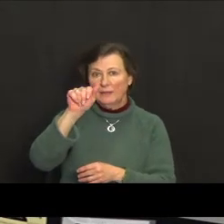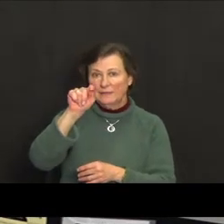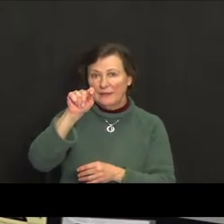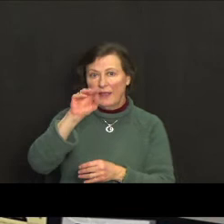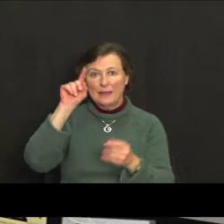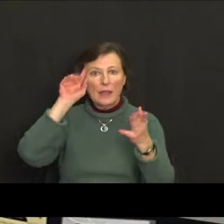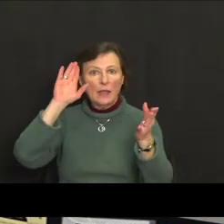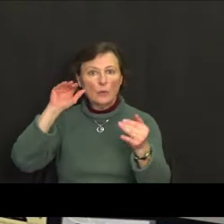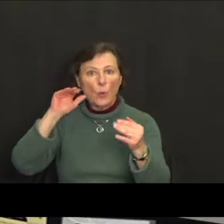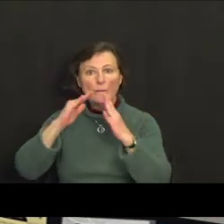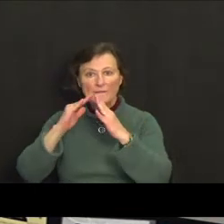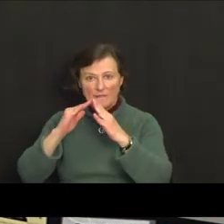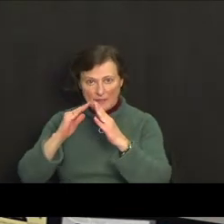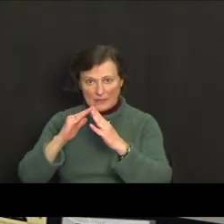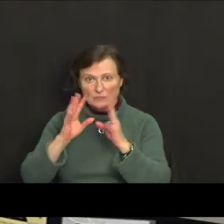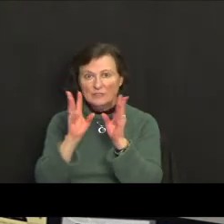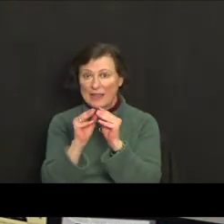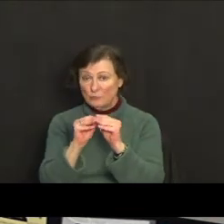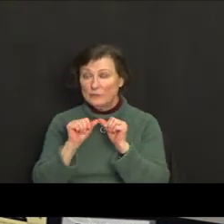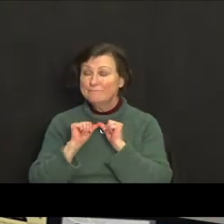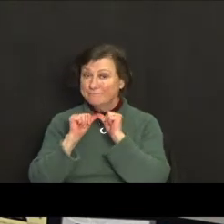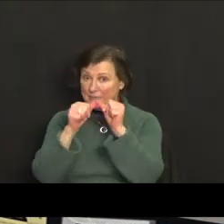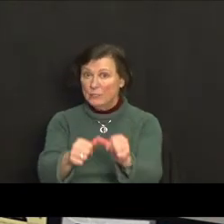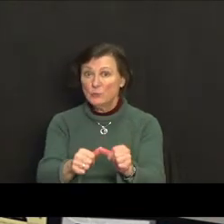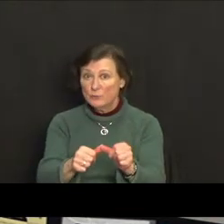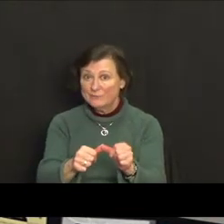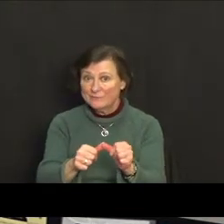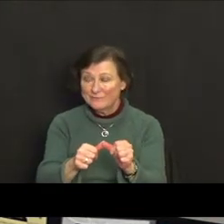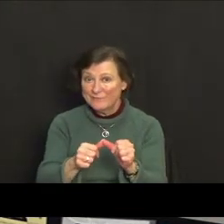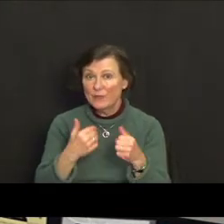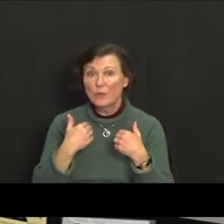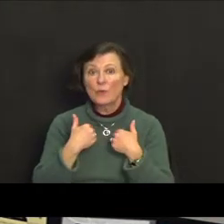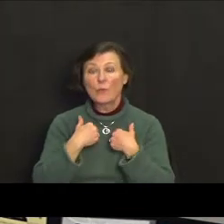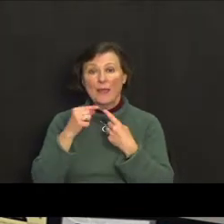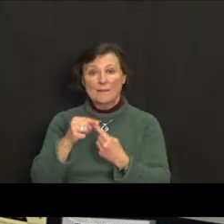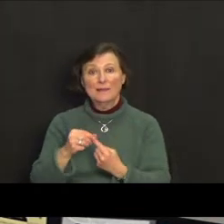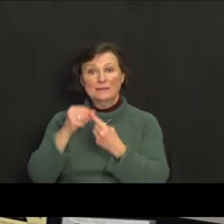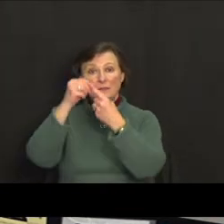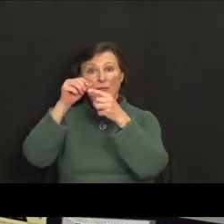sessions are continuing and that then we are having the special Zoom congregation meeting